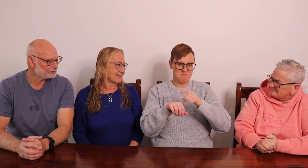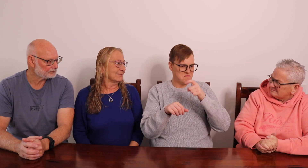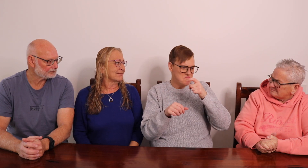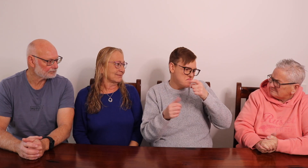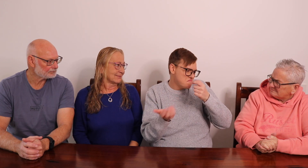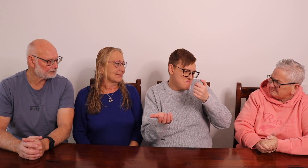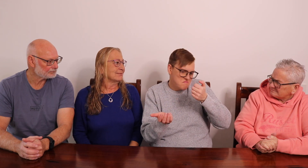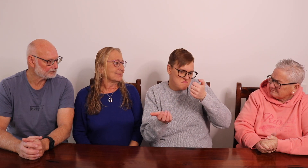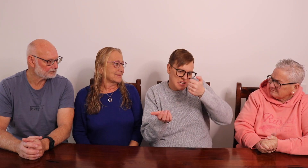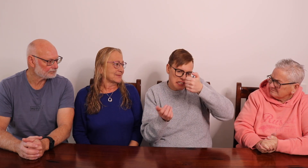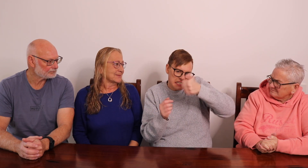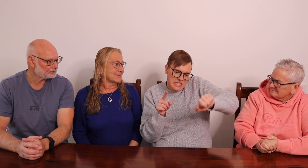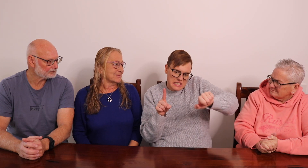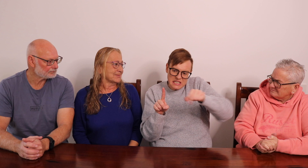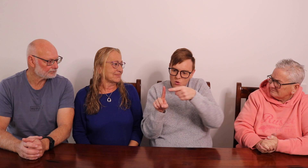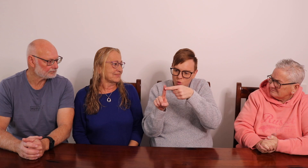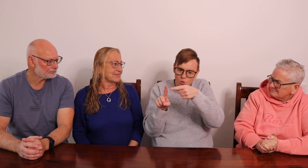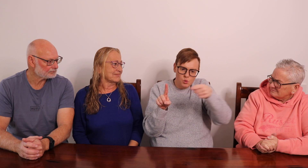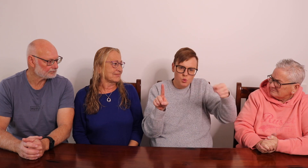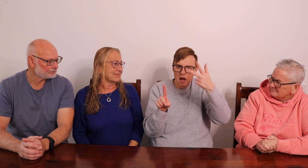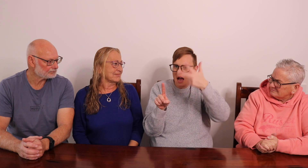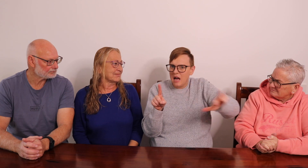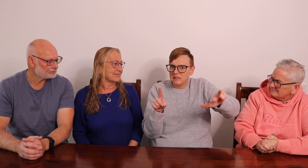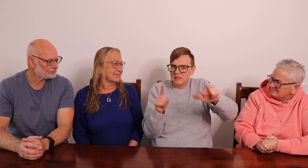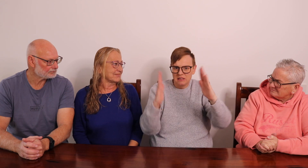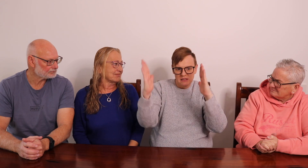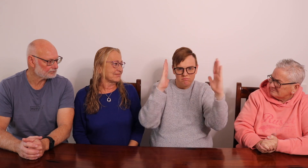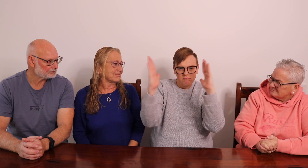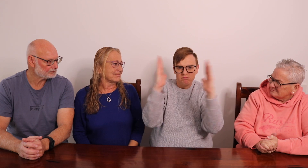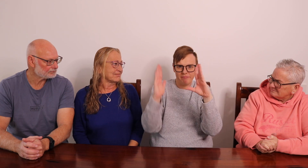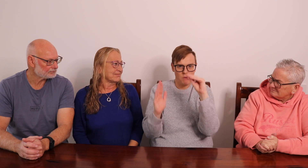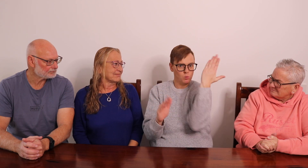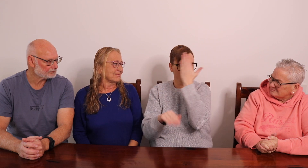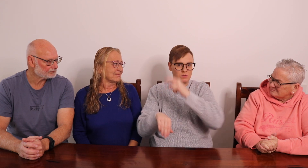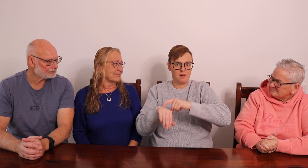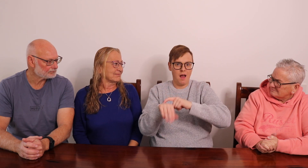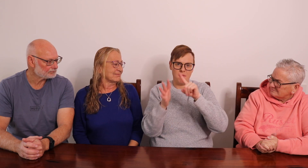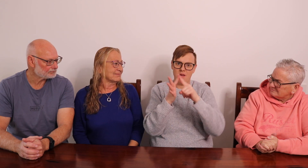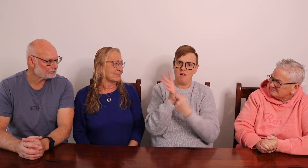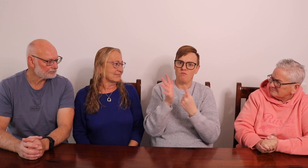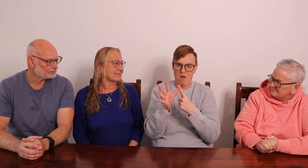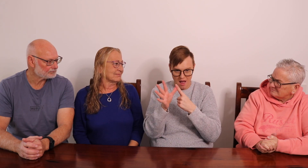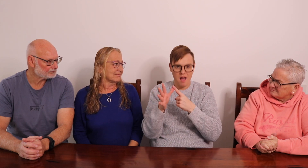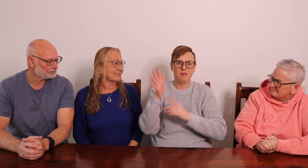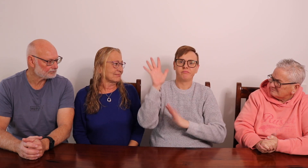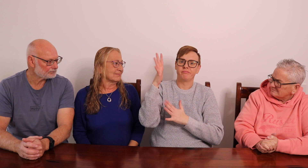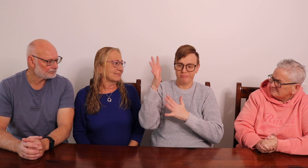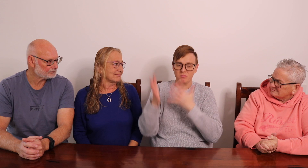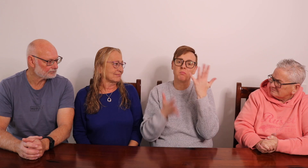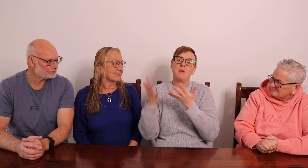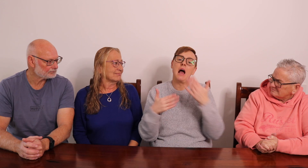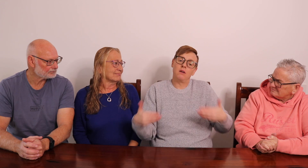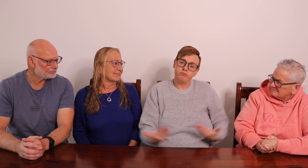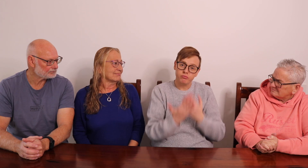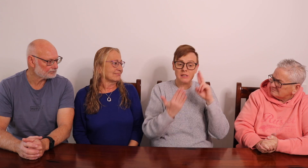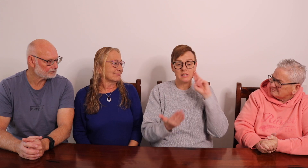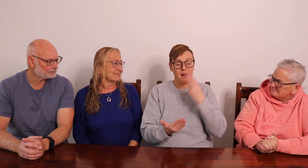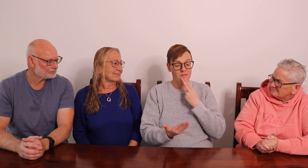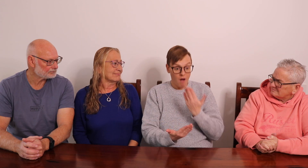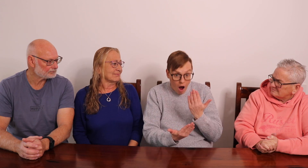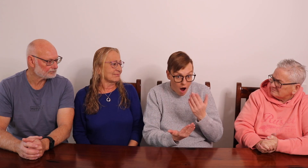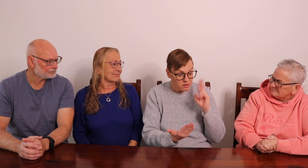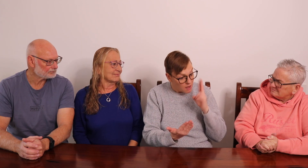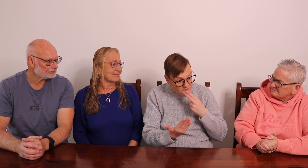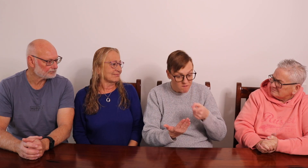in the 60s to 80s during school years use the sign language, when have deaf child/ren